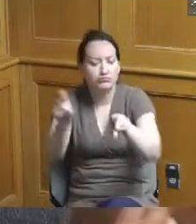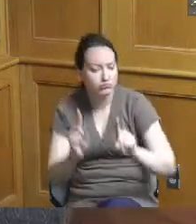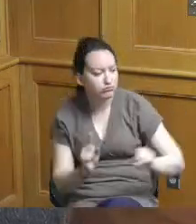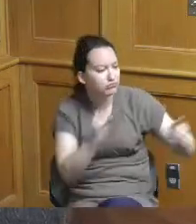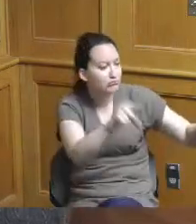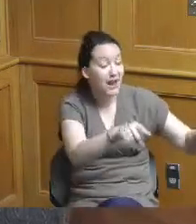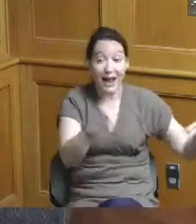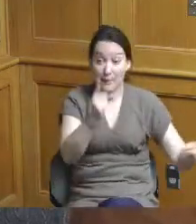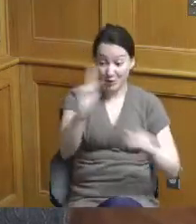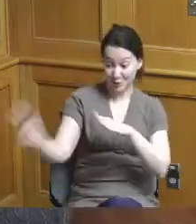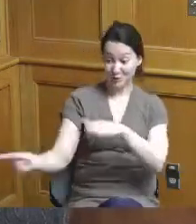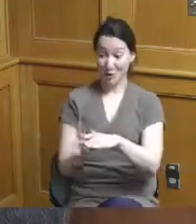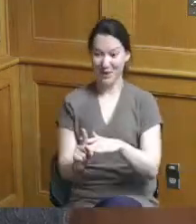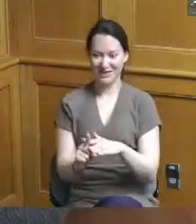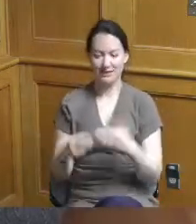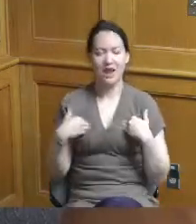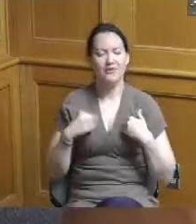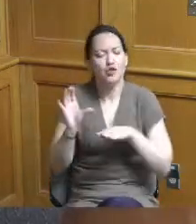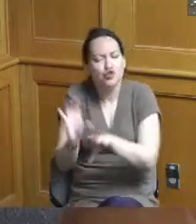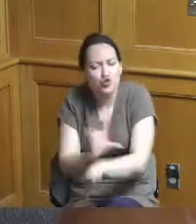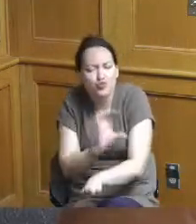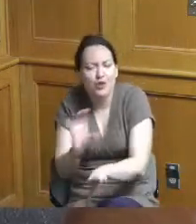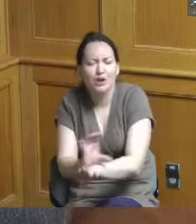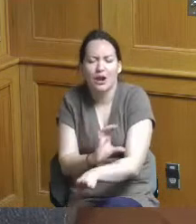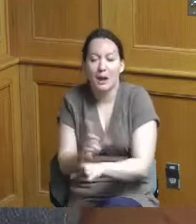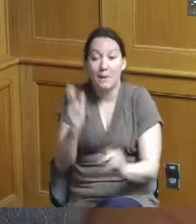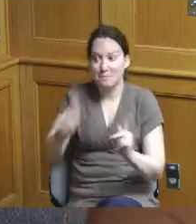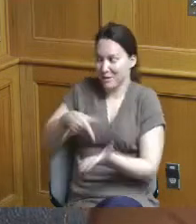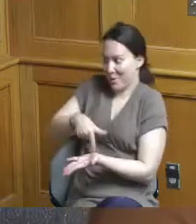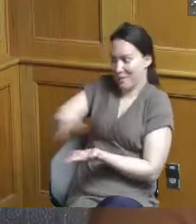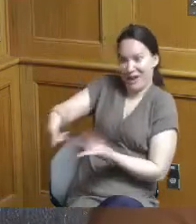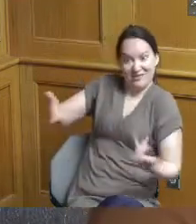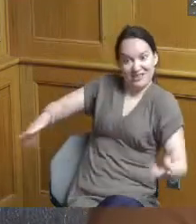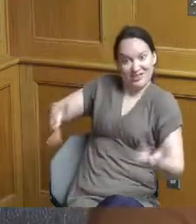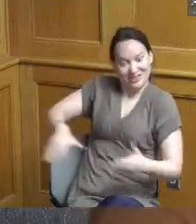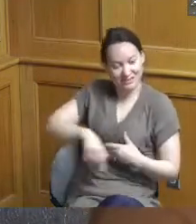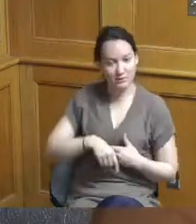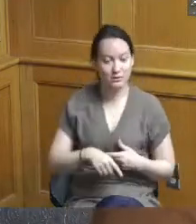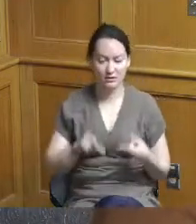we show up we've got the computers that that the taxpayers are paying for we've got the